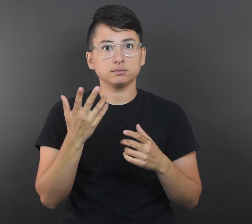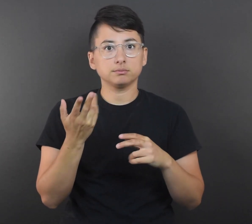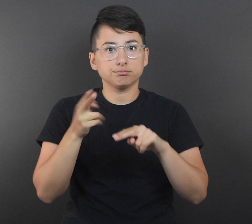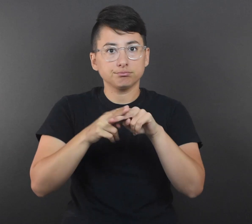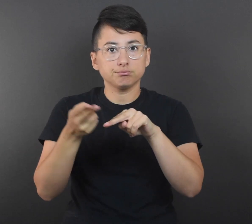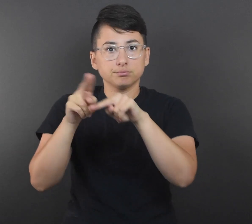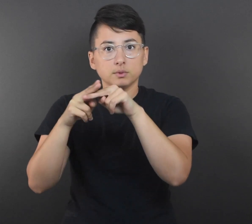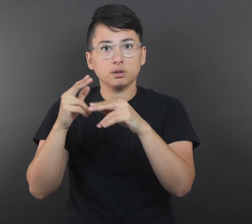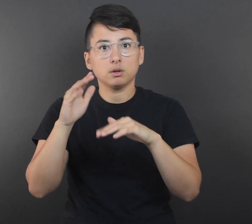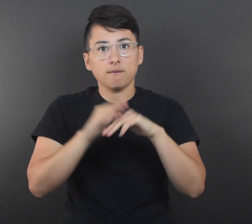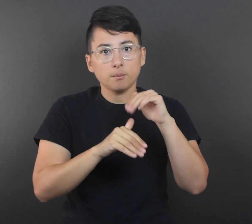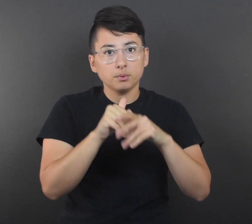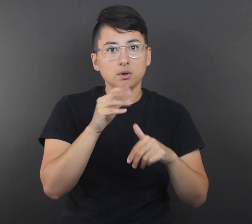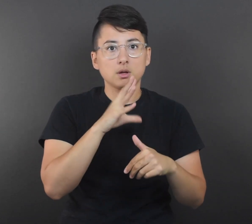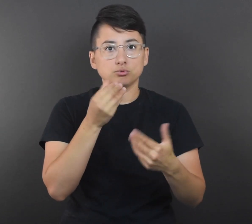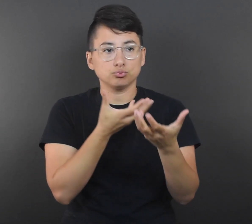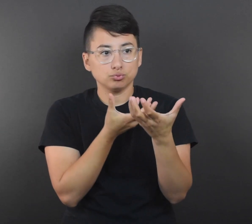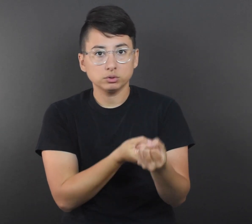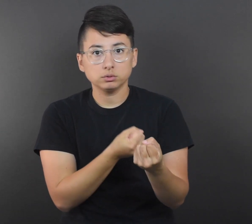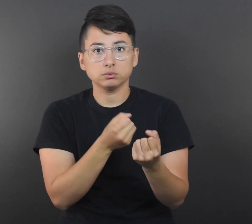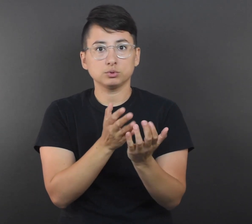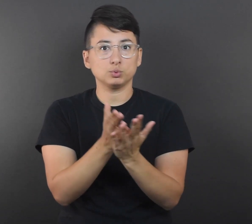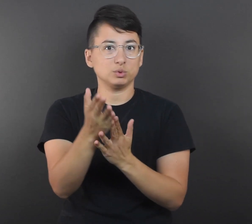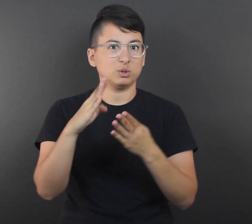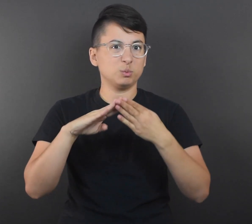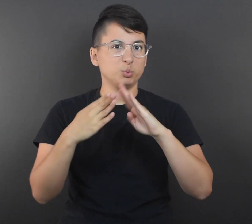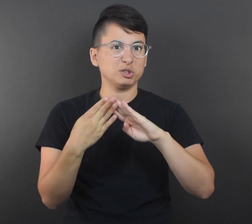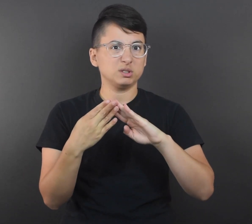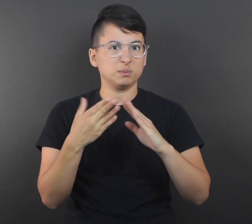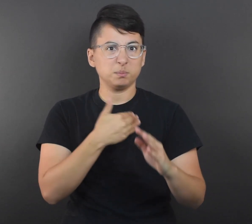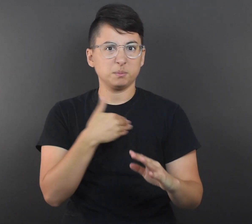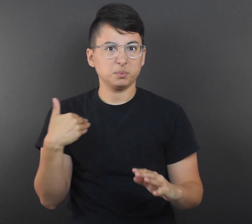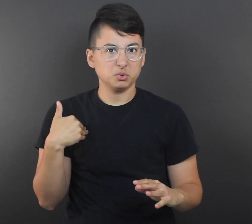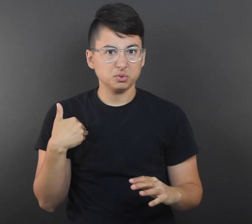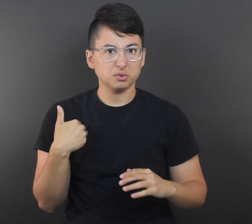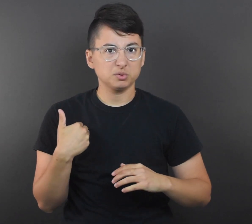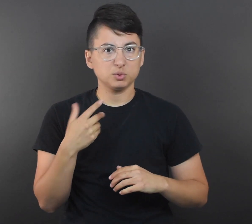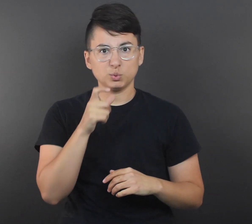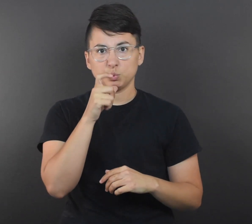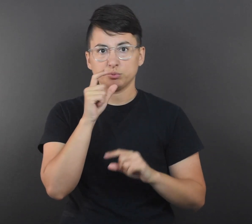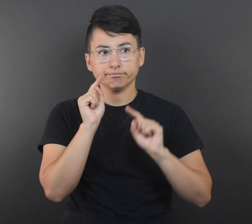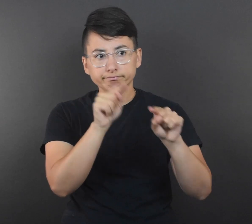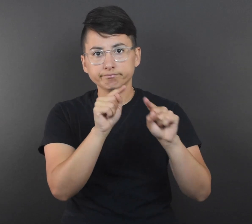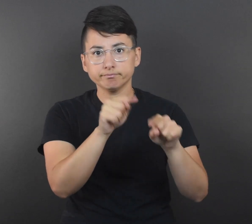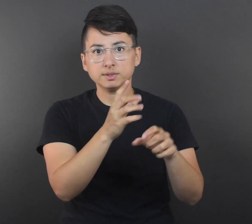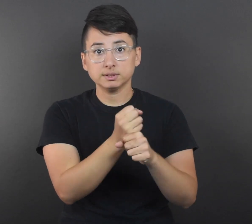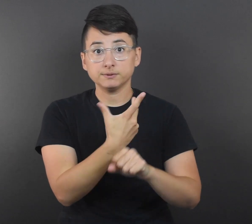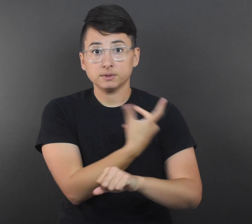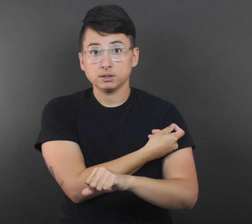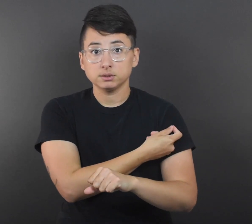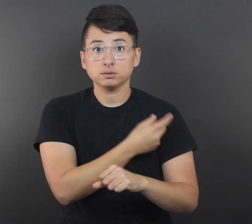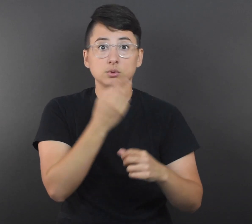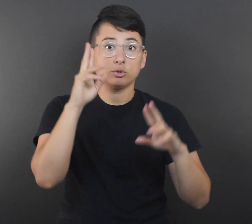to increase comfort and trust among community members coming out to get tested for COVID-19.